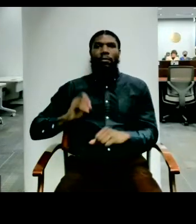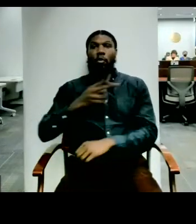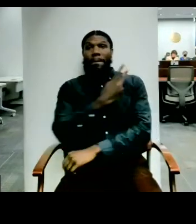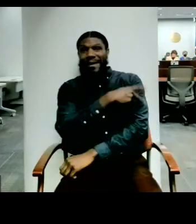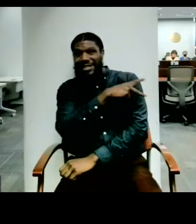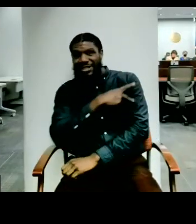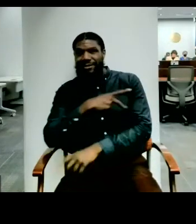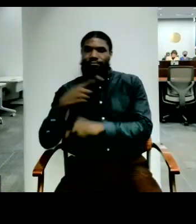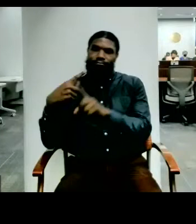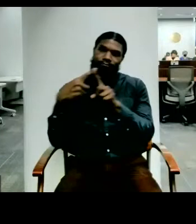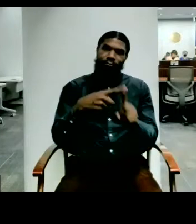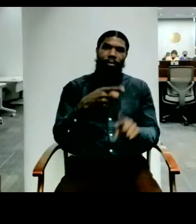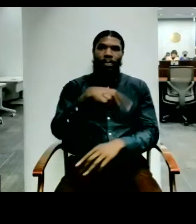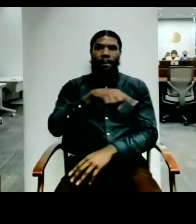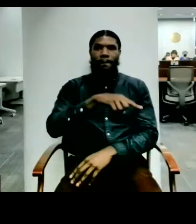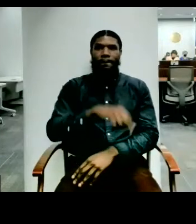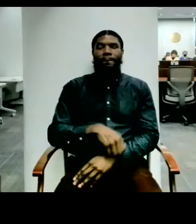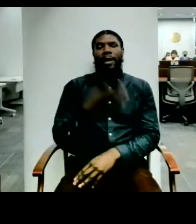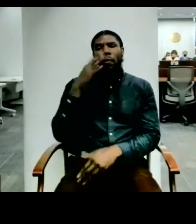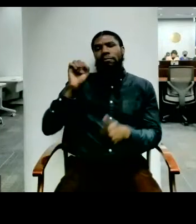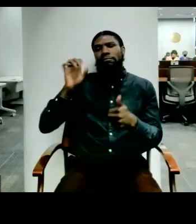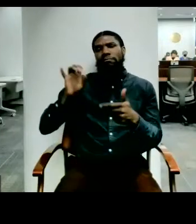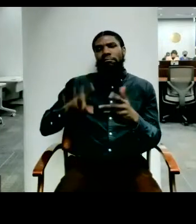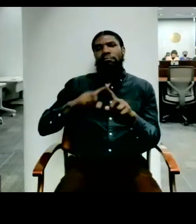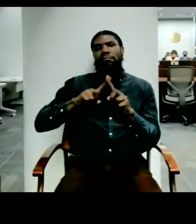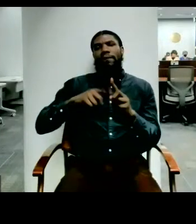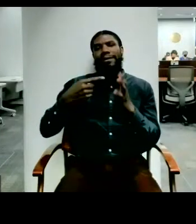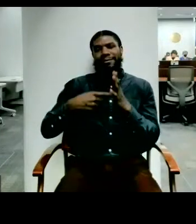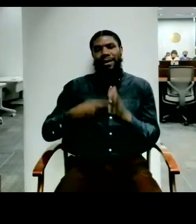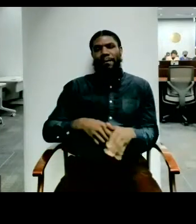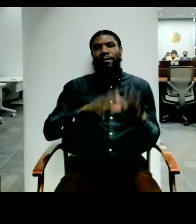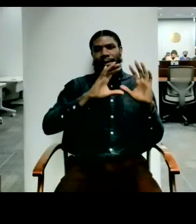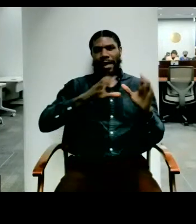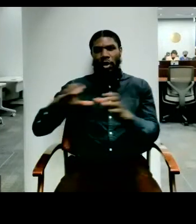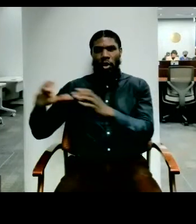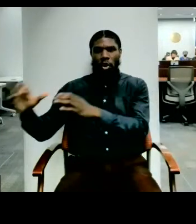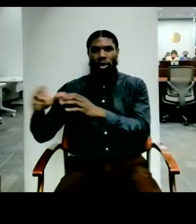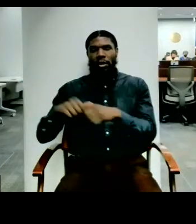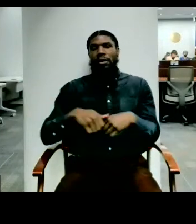I'm going to share with you examples of the three categories, apologies for the language.